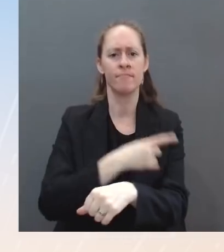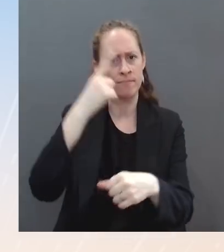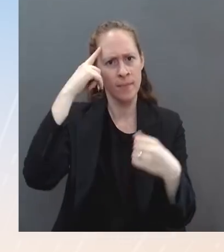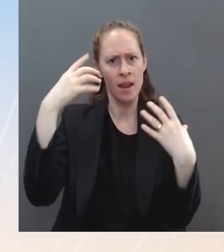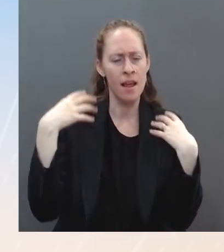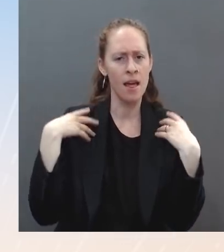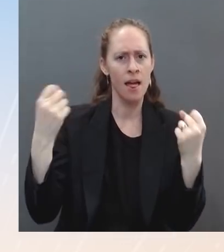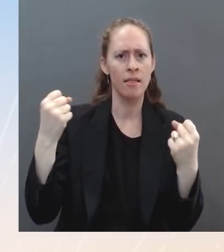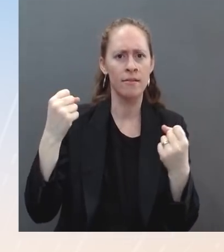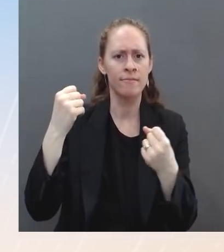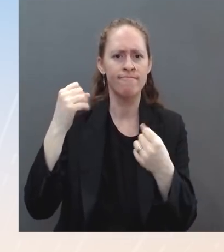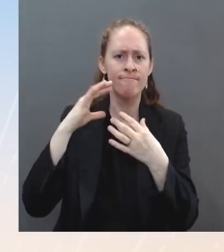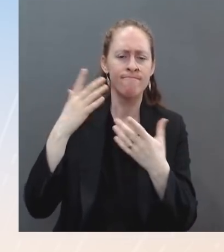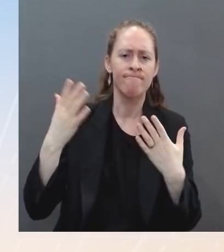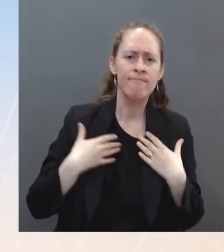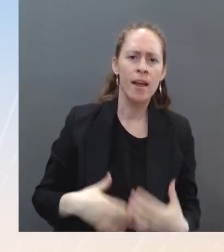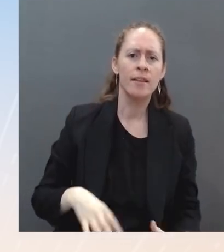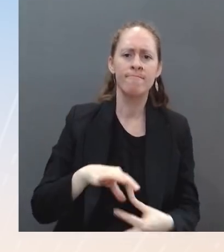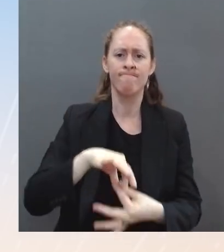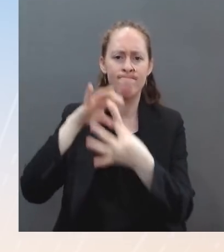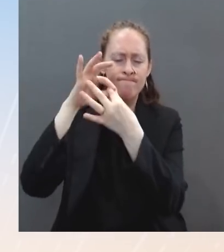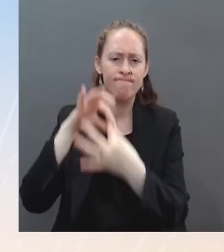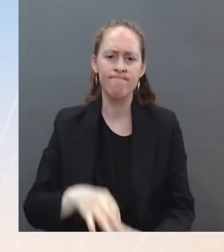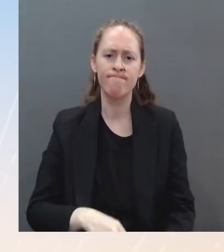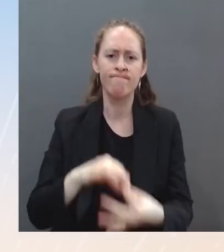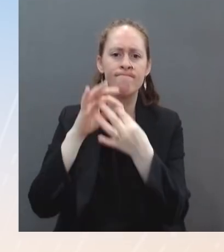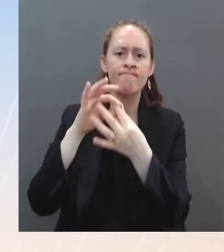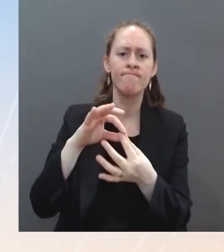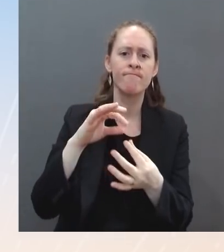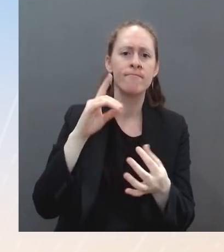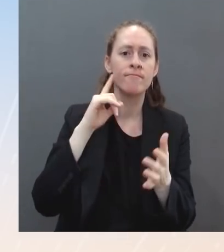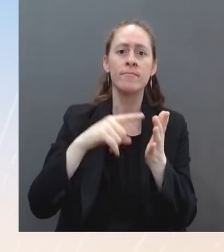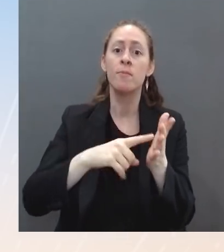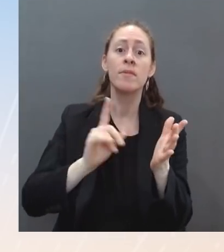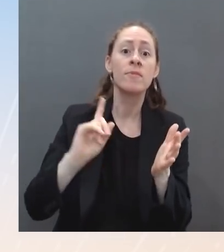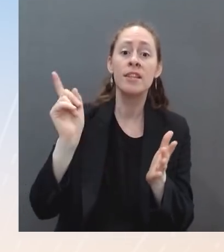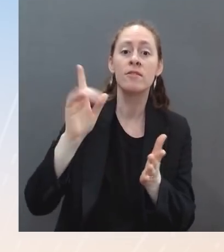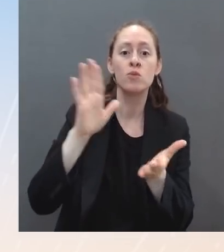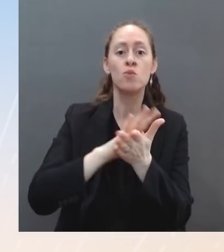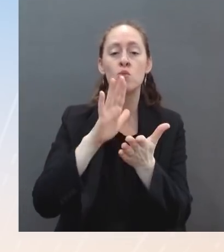are using American Rescue Plan funds to hire school counselors and social workers to address this crisis --